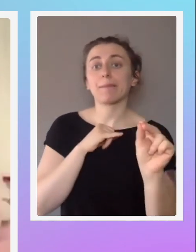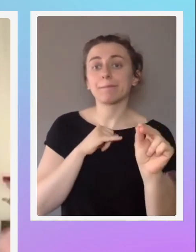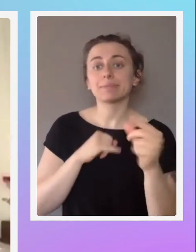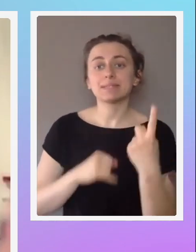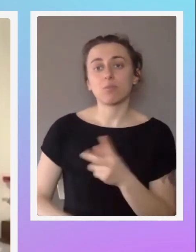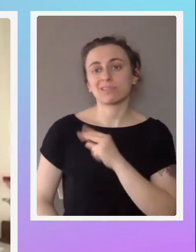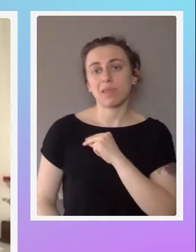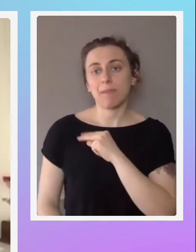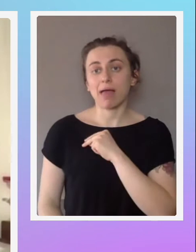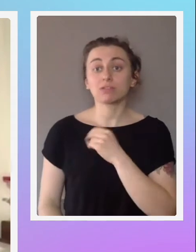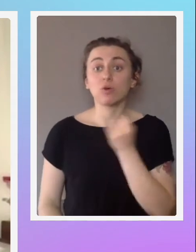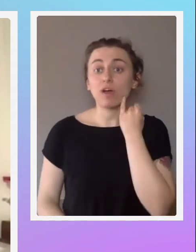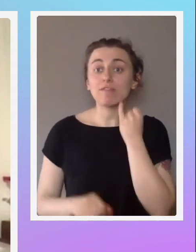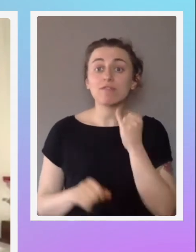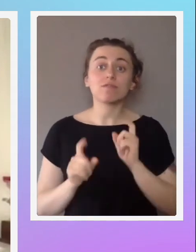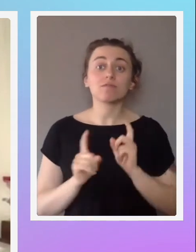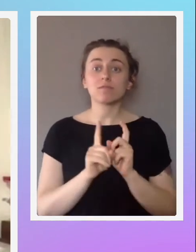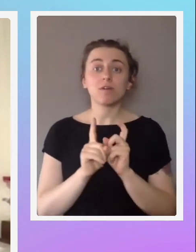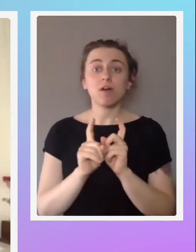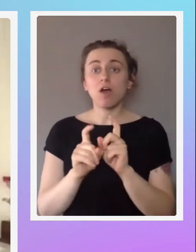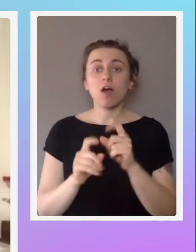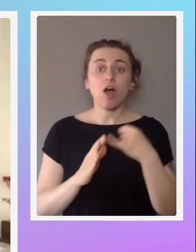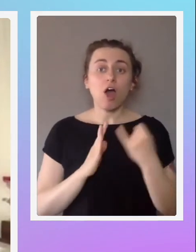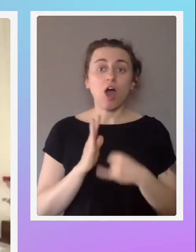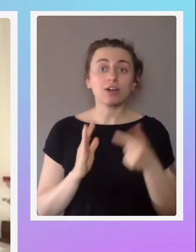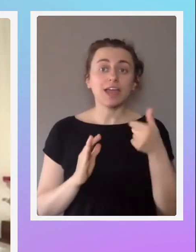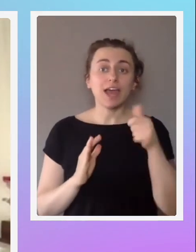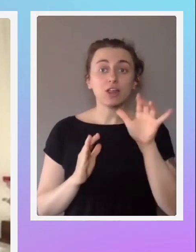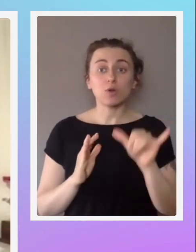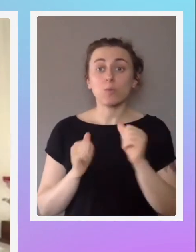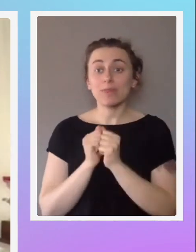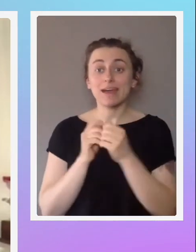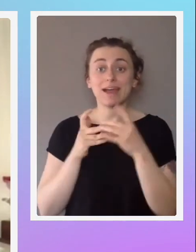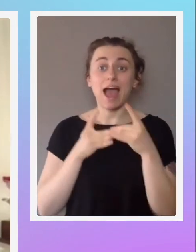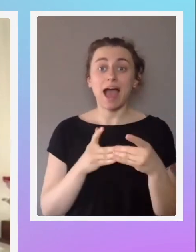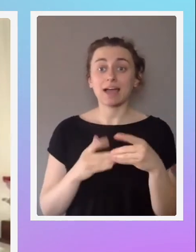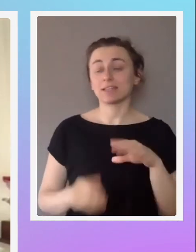with a guide she clips the microphone through the guide's lapel and she's getting perfect sound